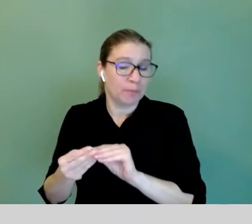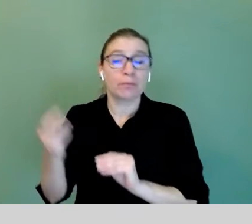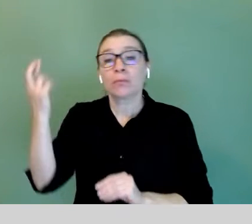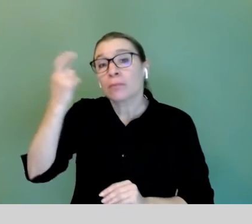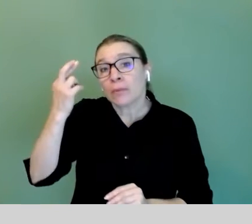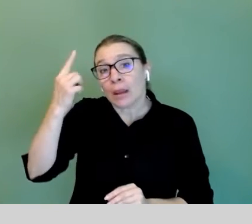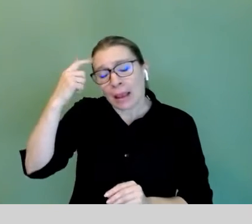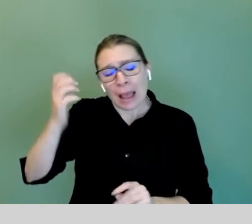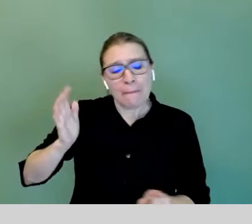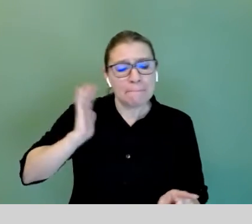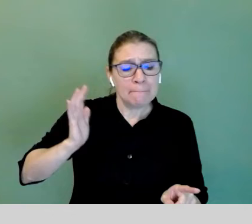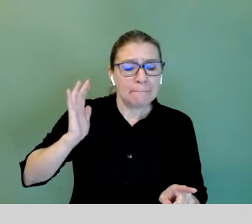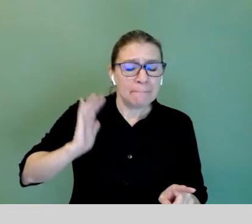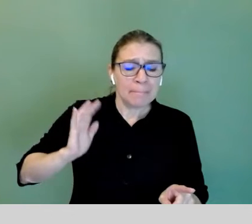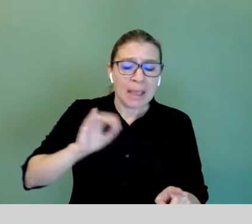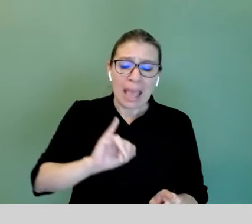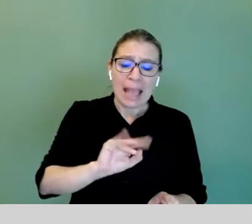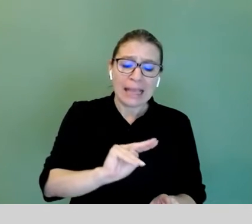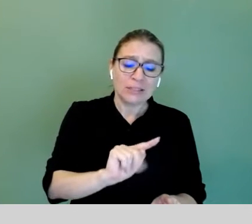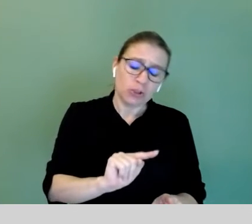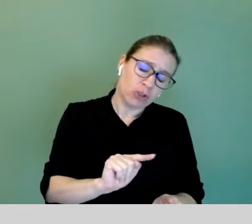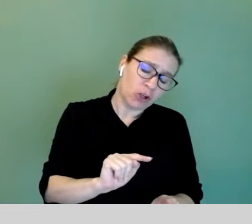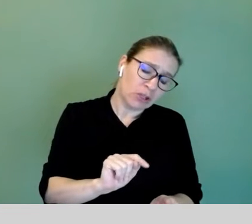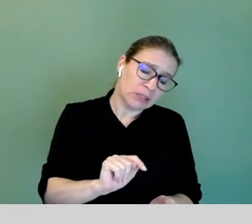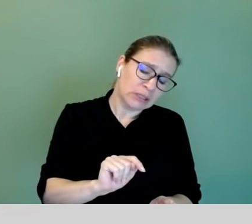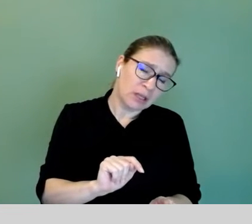The reason is that before integers,